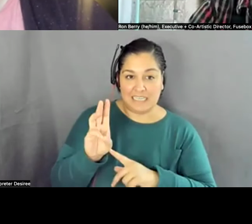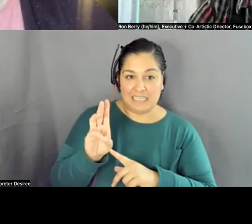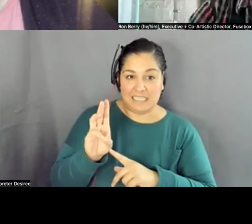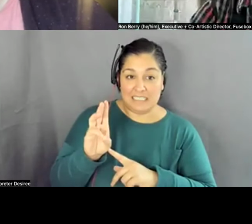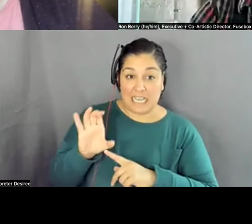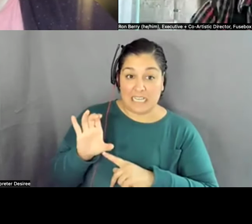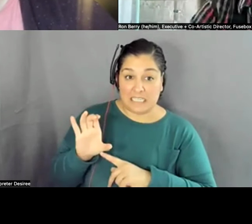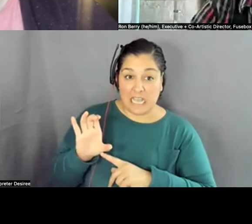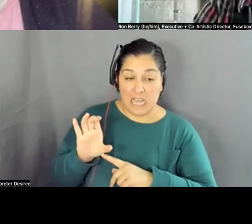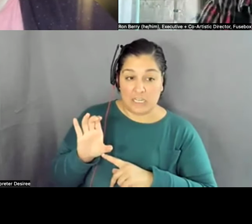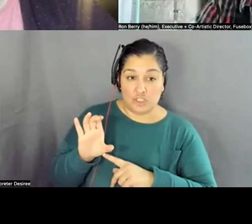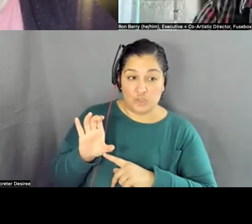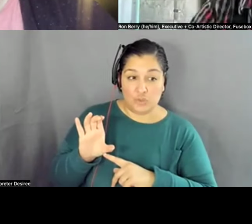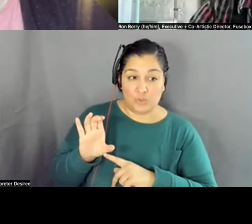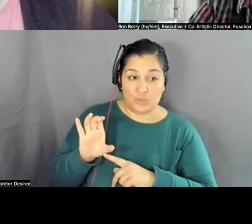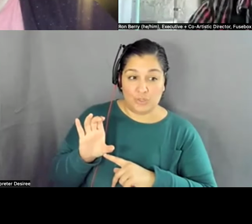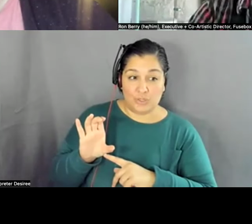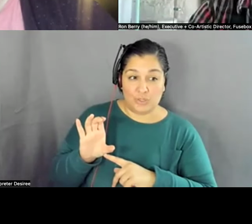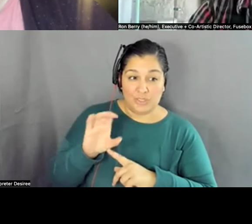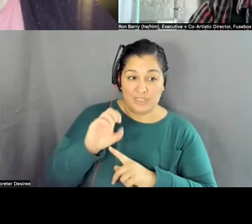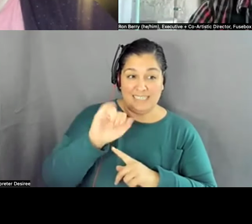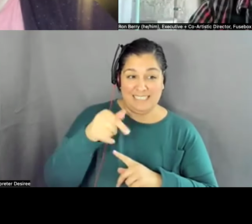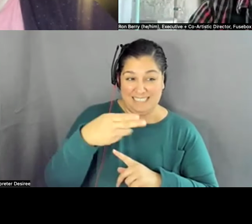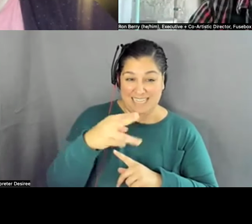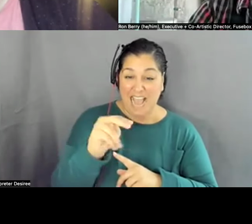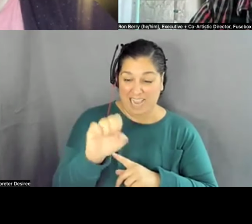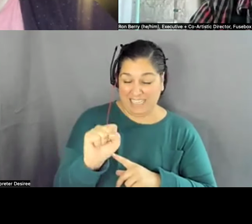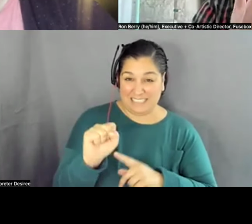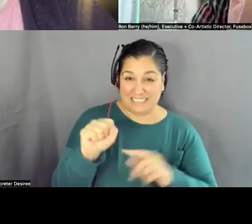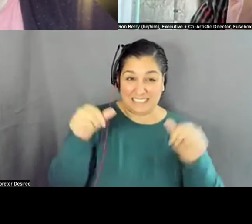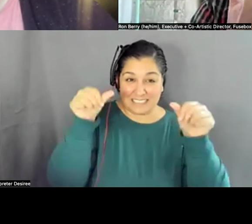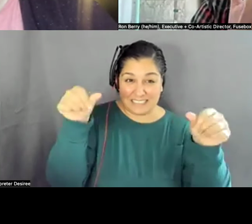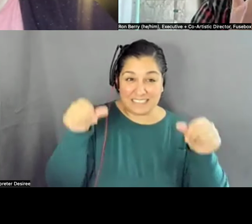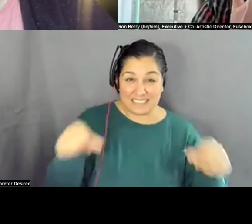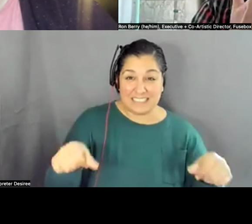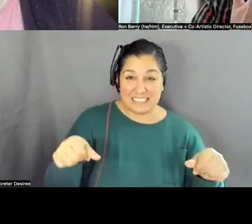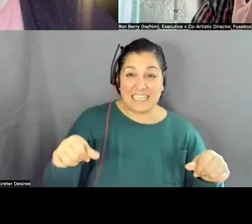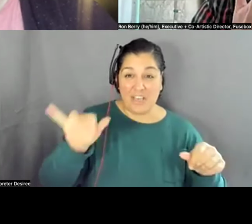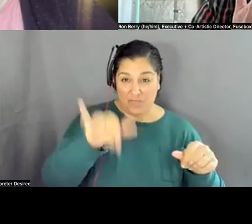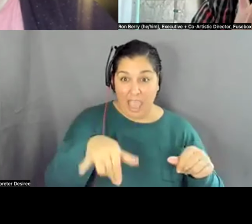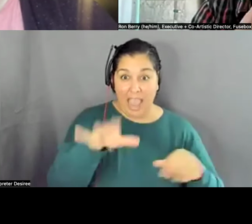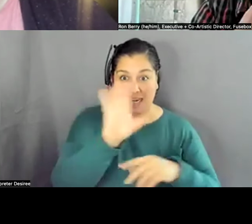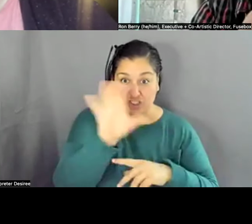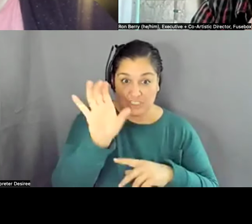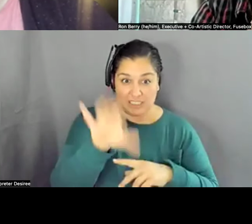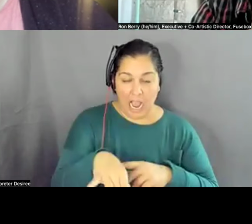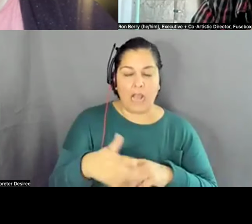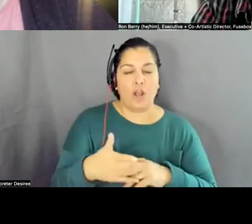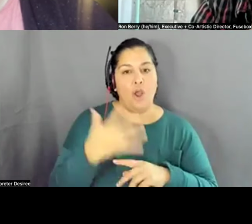Chicago was like at least a 4 or 5 month, conversation around whether or not to do that, guerrilla or not.